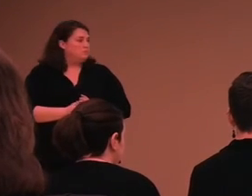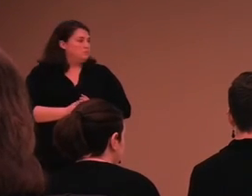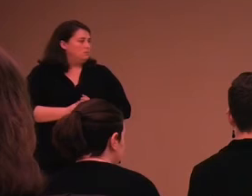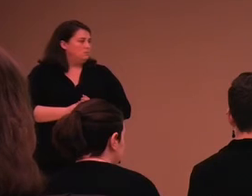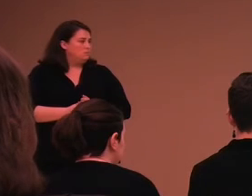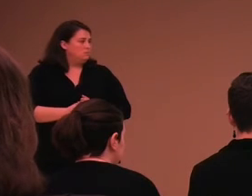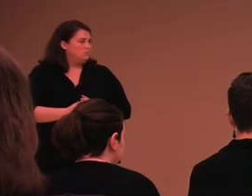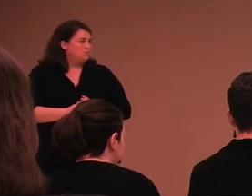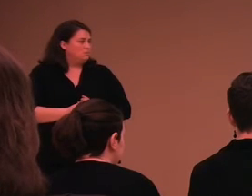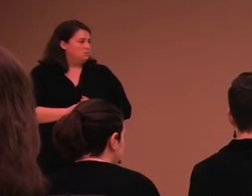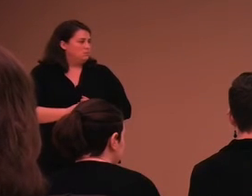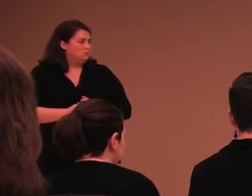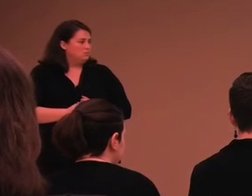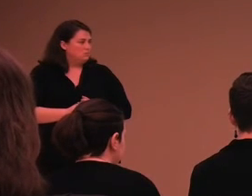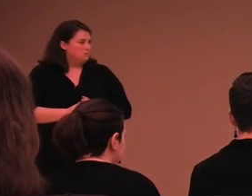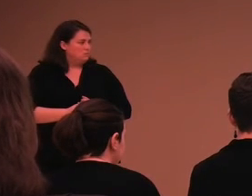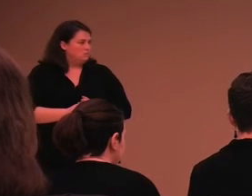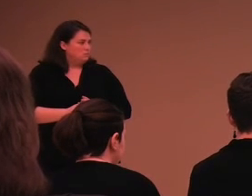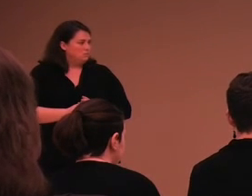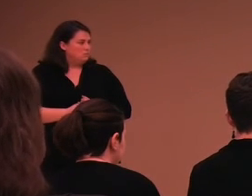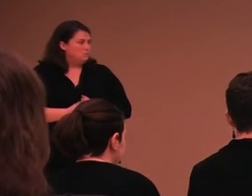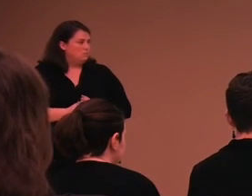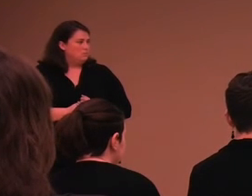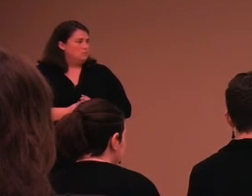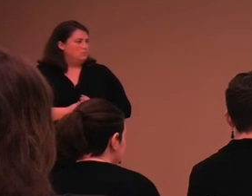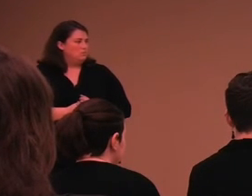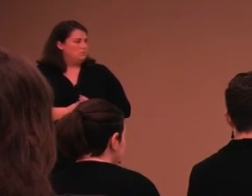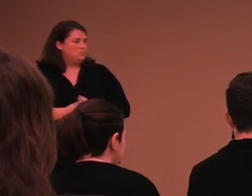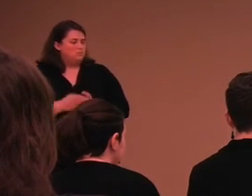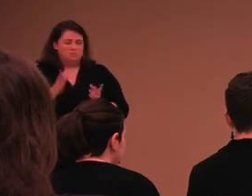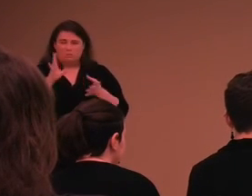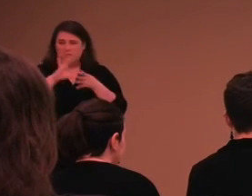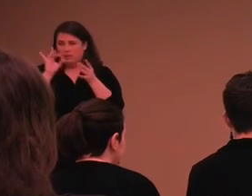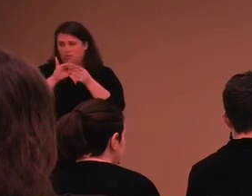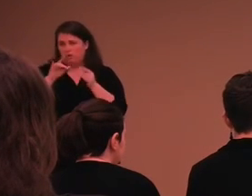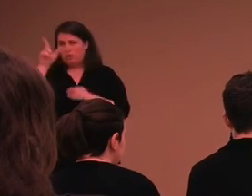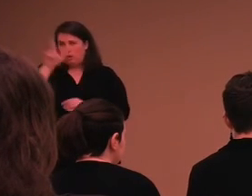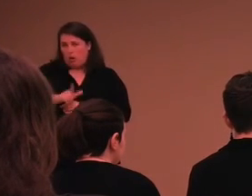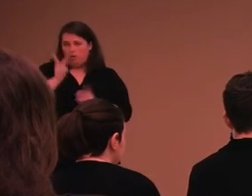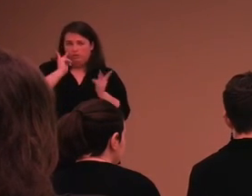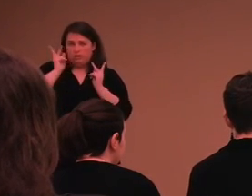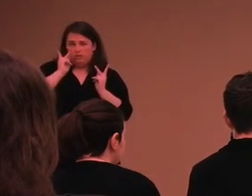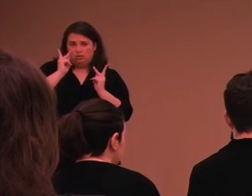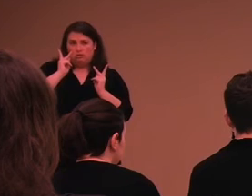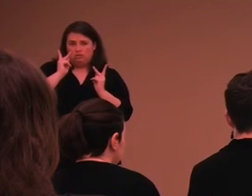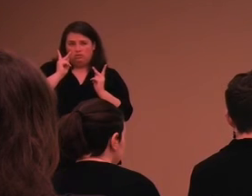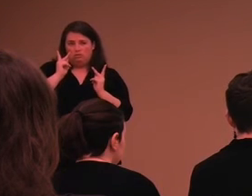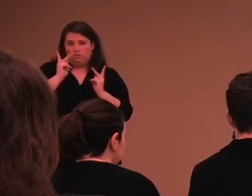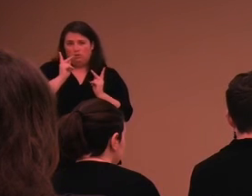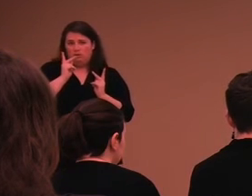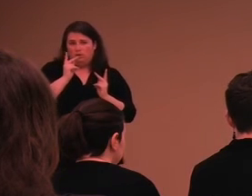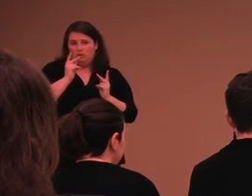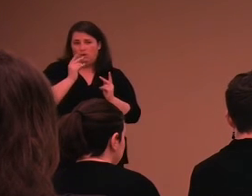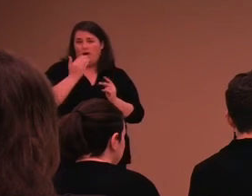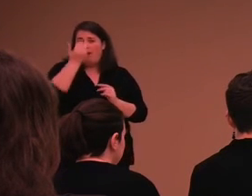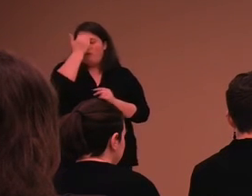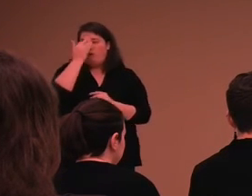And also you mentioned about those with low vision I know with routes the route 66 video